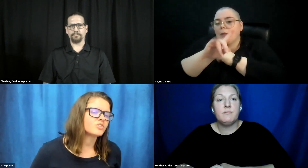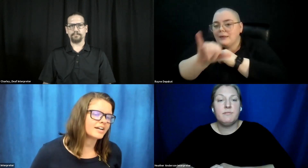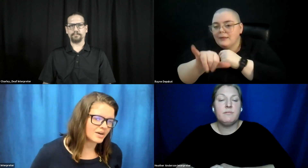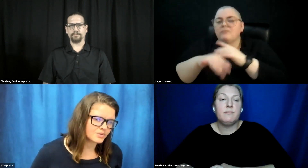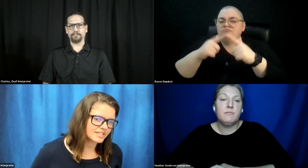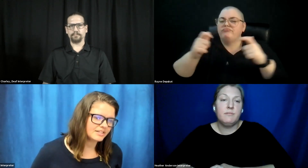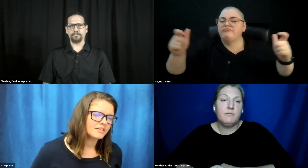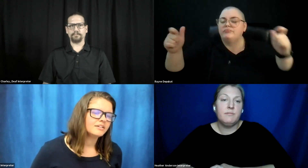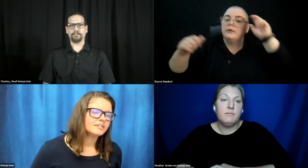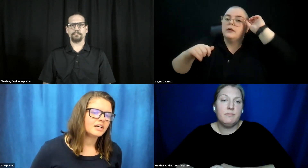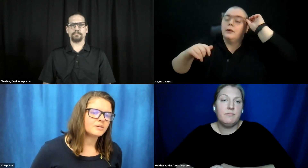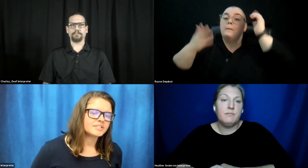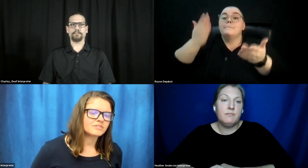Right, Tri County.